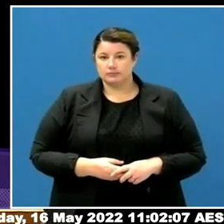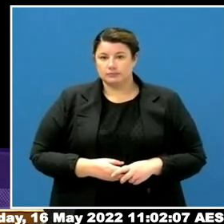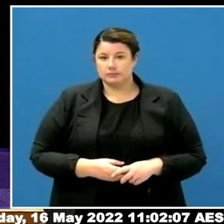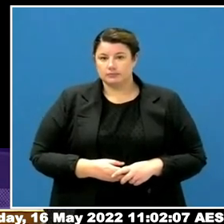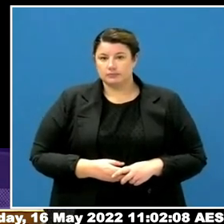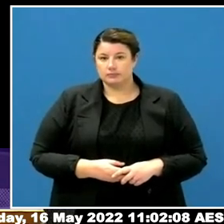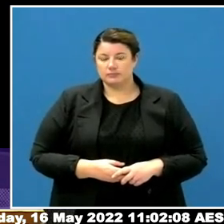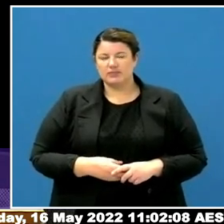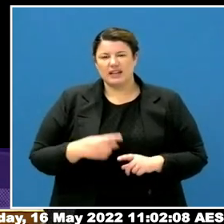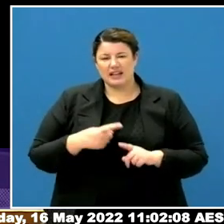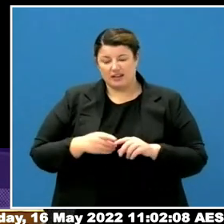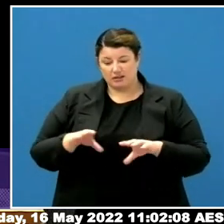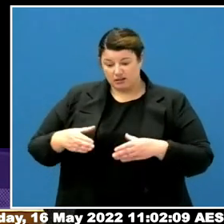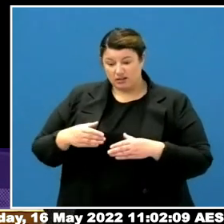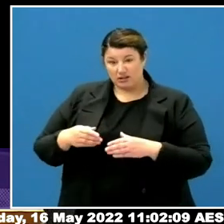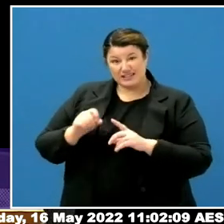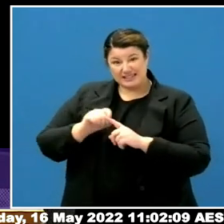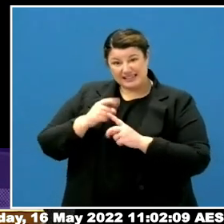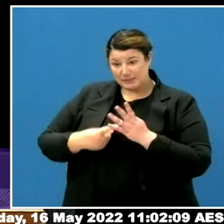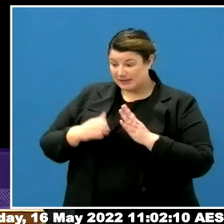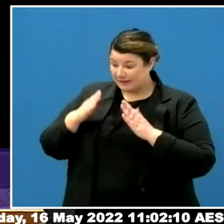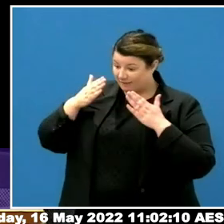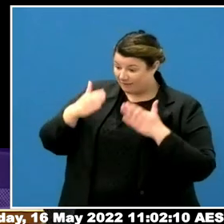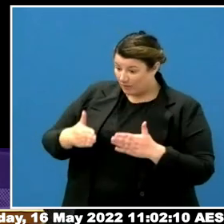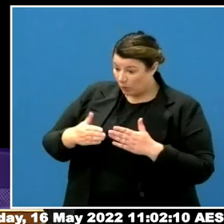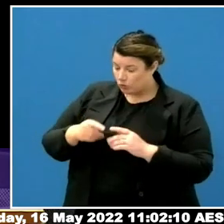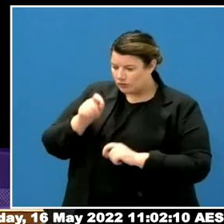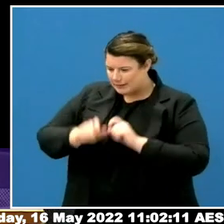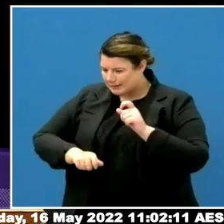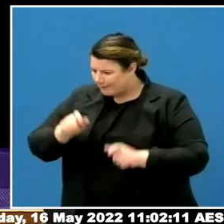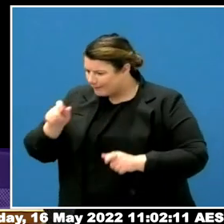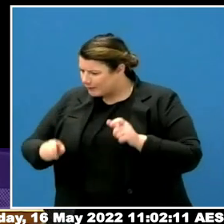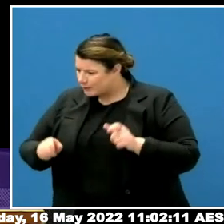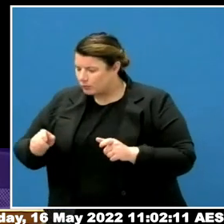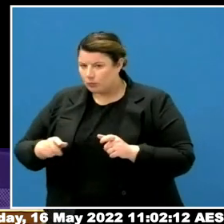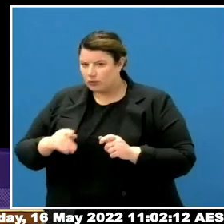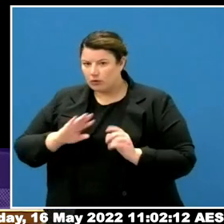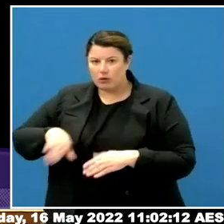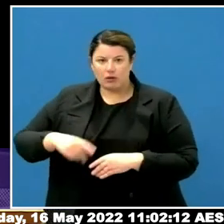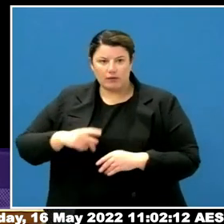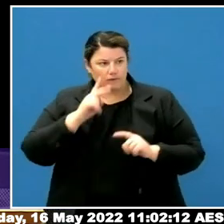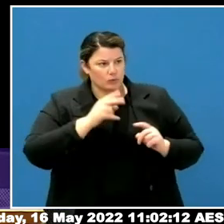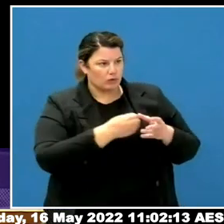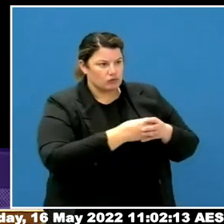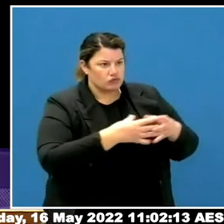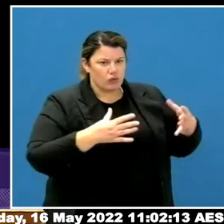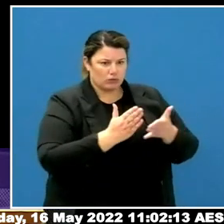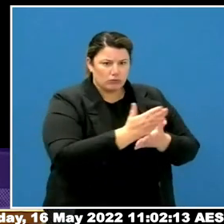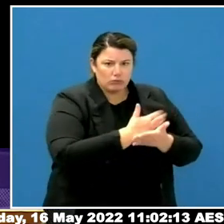corporate approach and prioritising growth and financial performance over other matters.